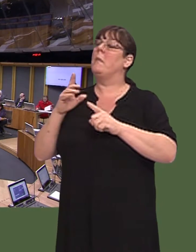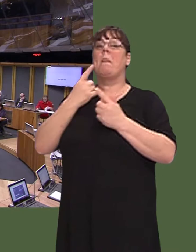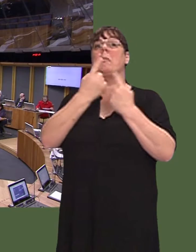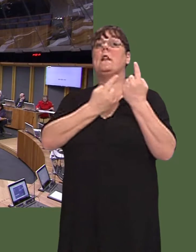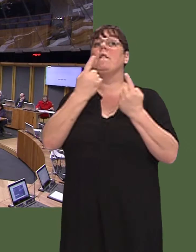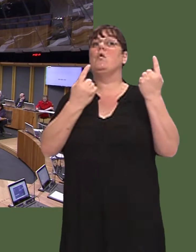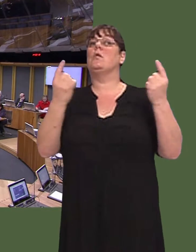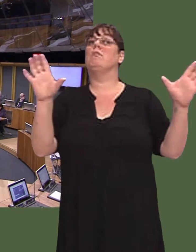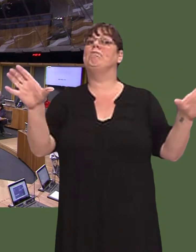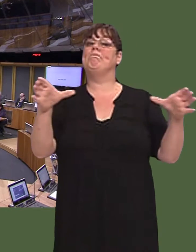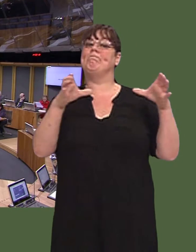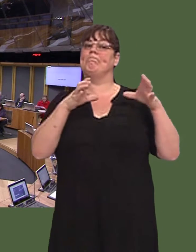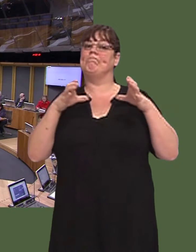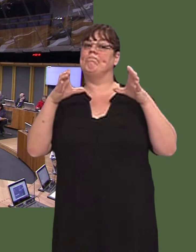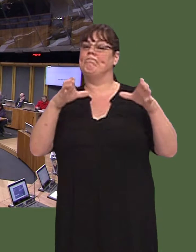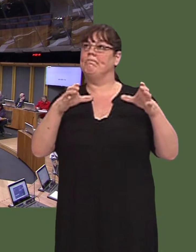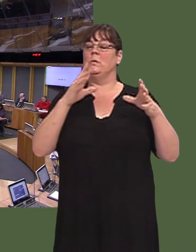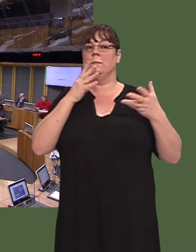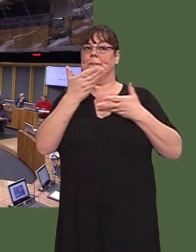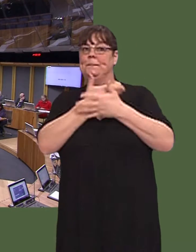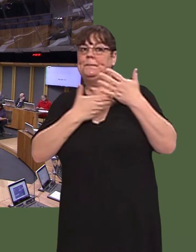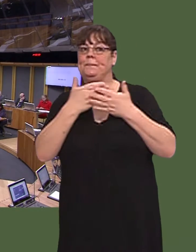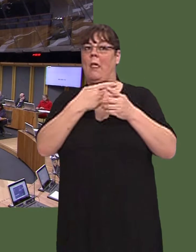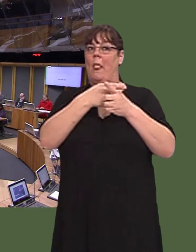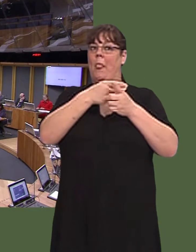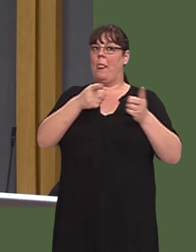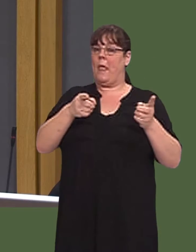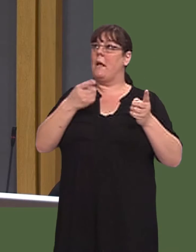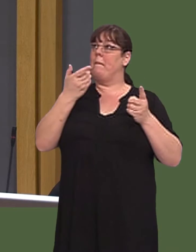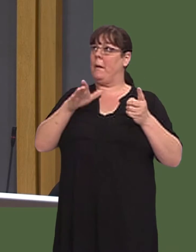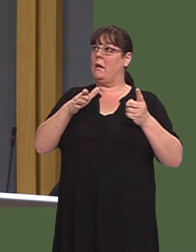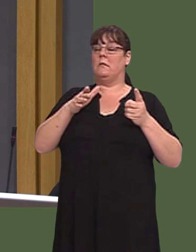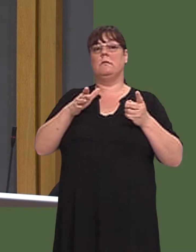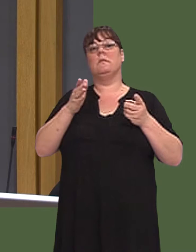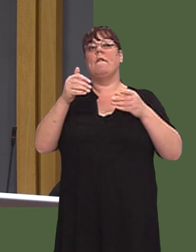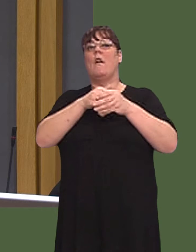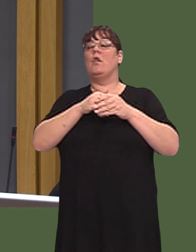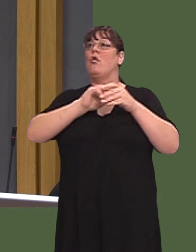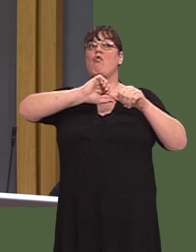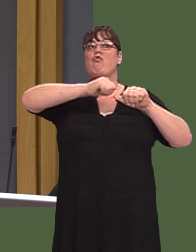individuals together who have a track record of delivery in rural Wales to make the case